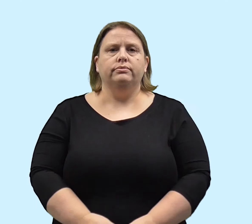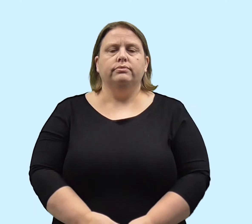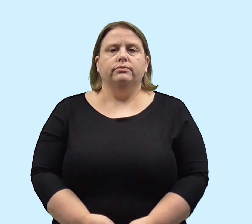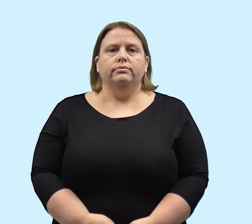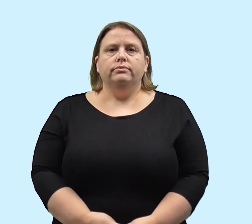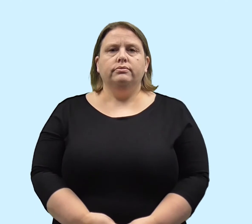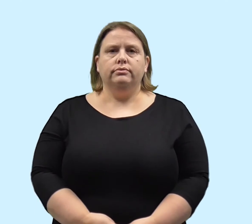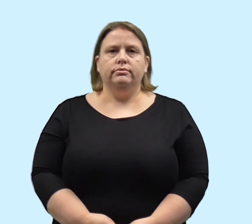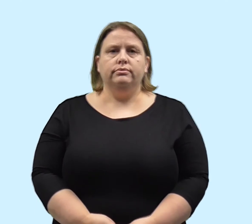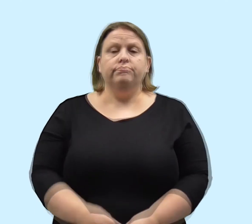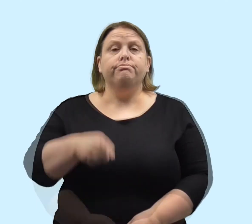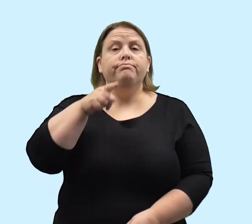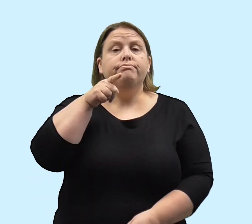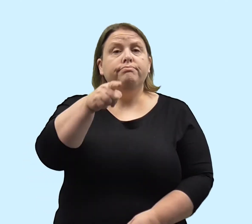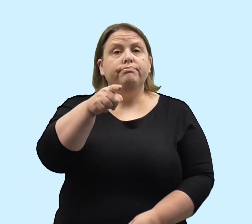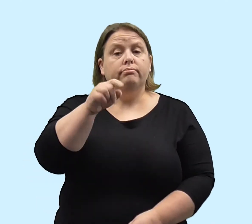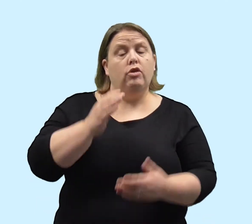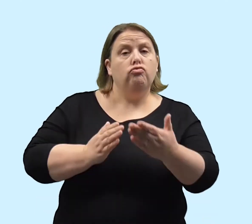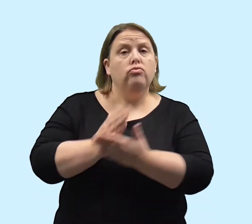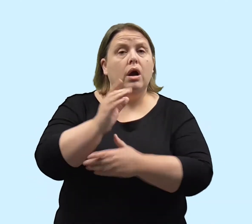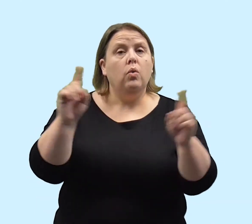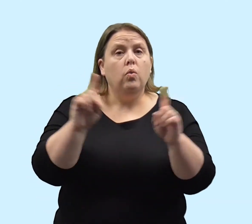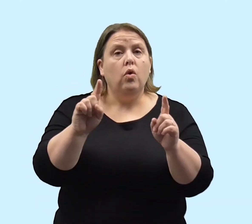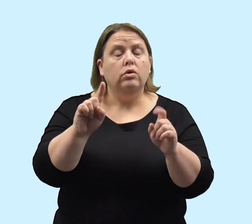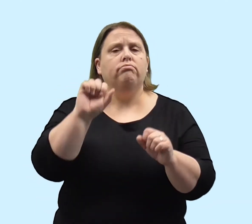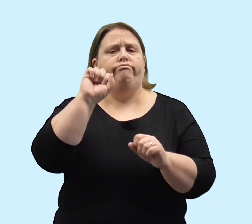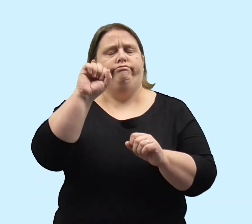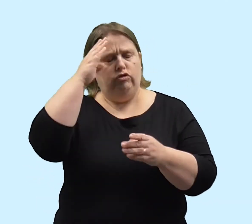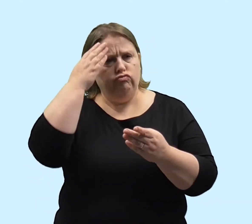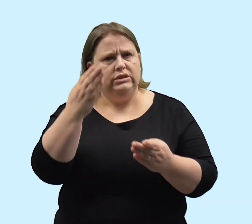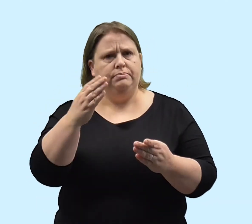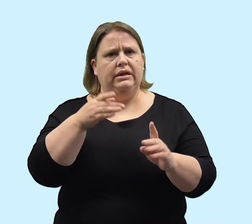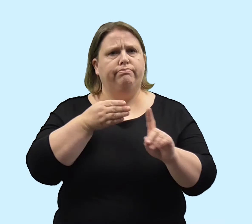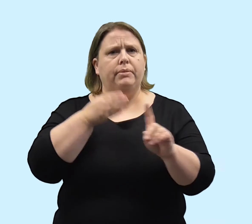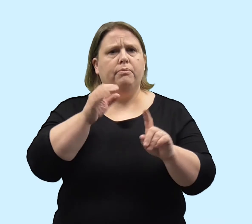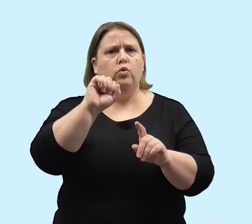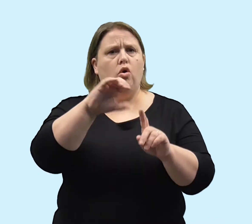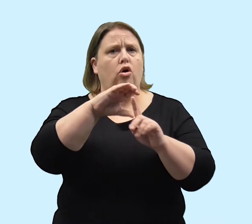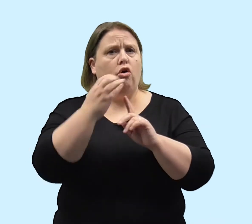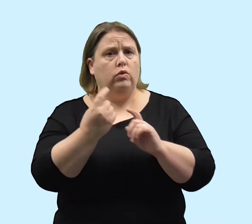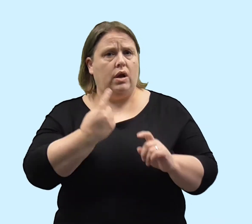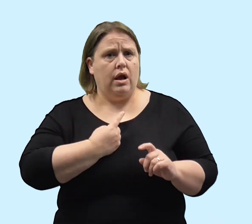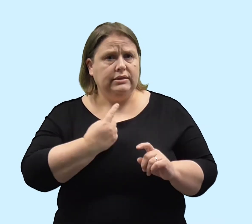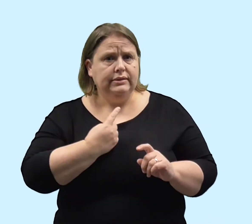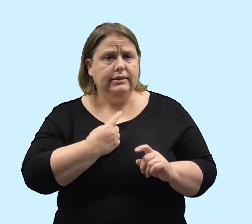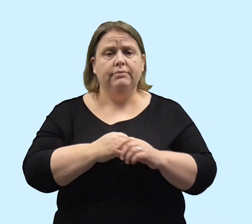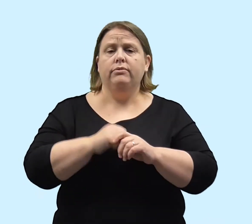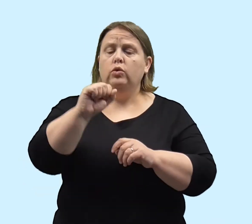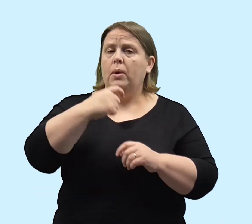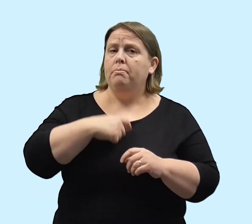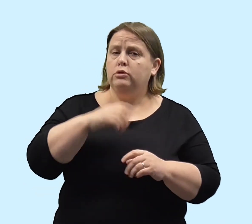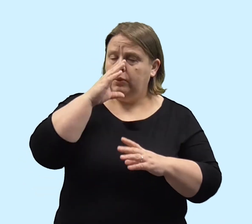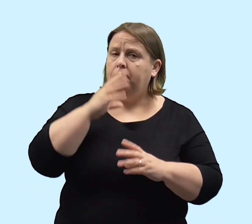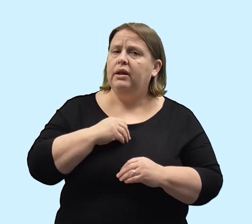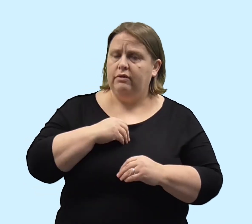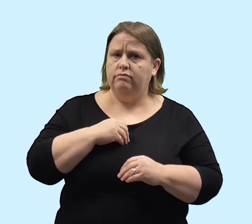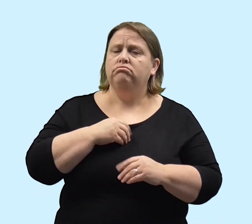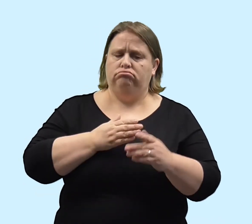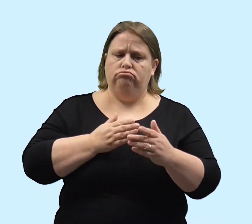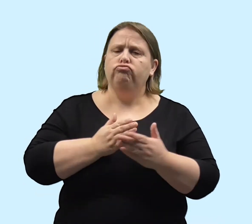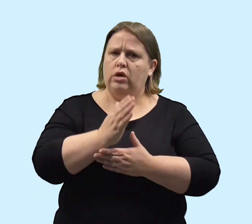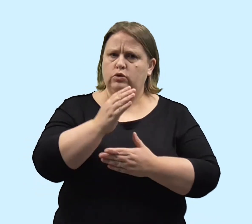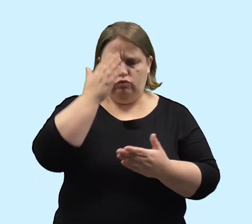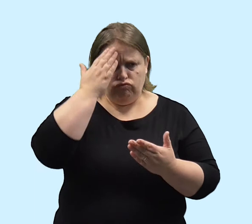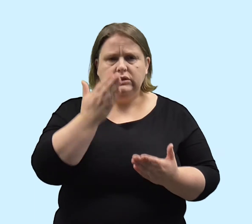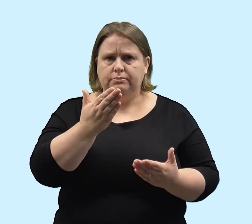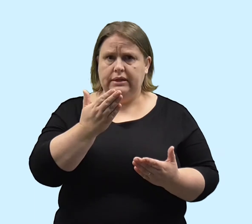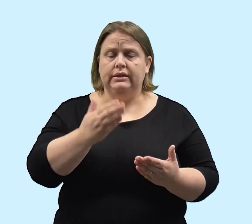You have the right to have your cultural identity and personal beliefs respected.